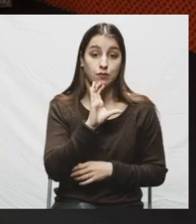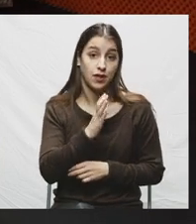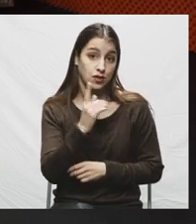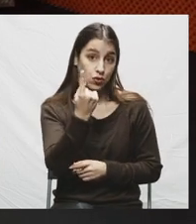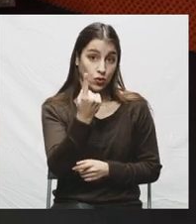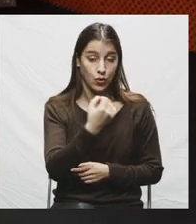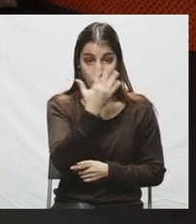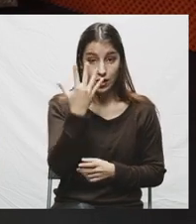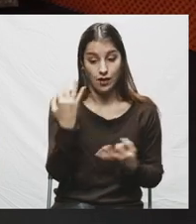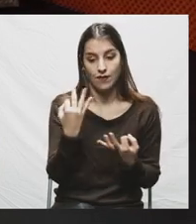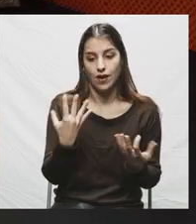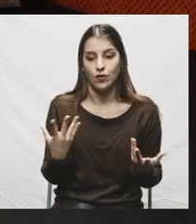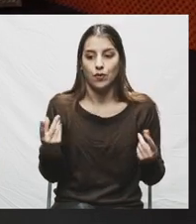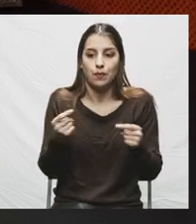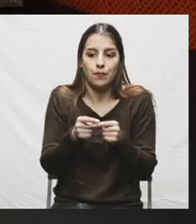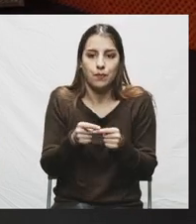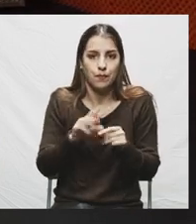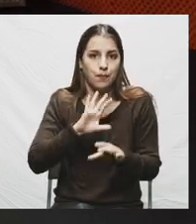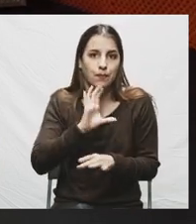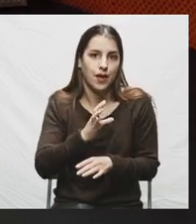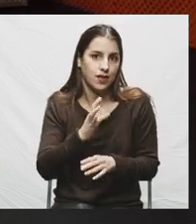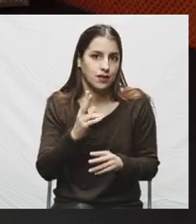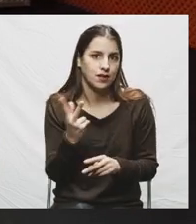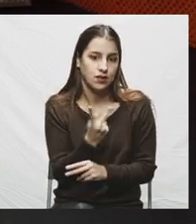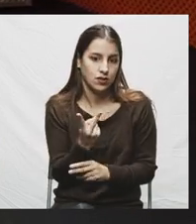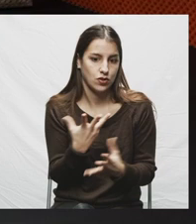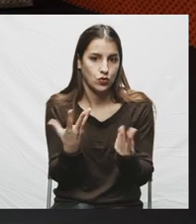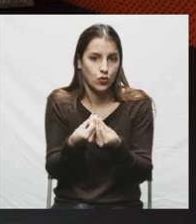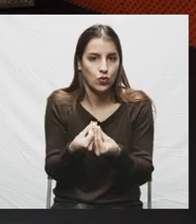Well, those are border countries, they’re not very big, but still!